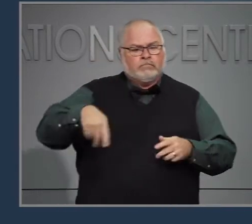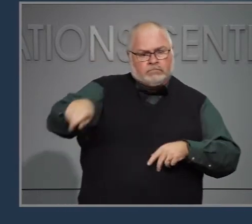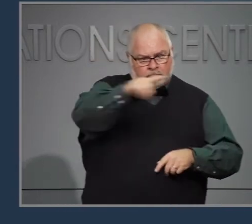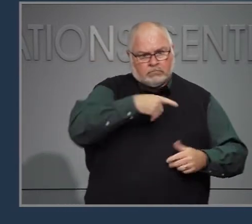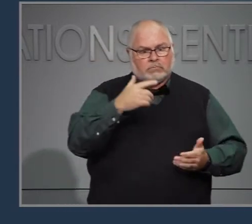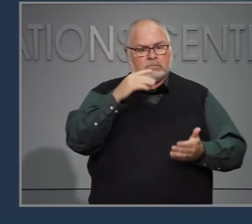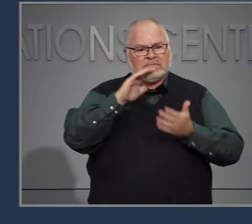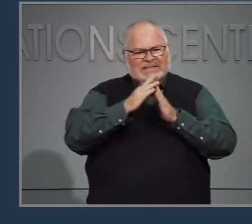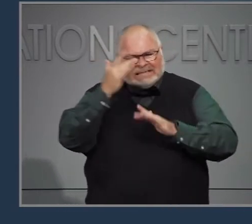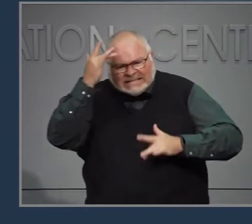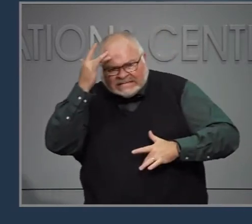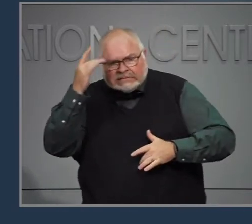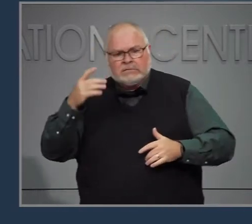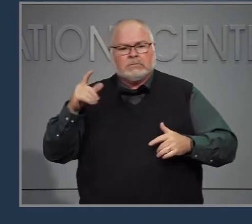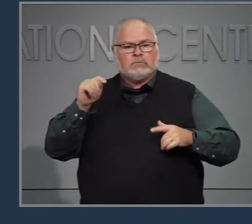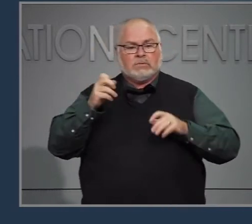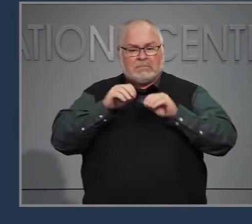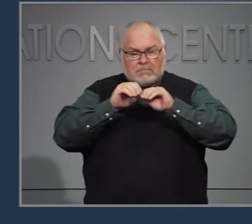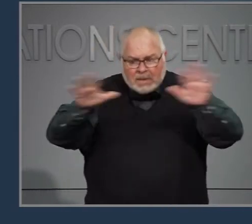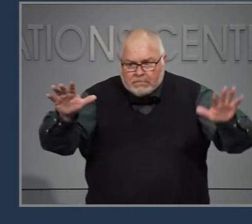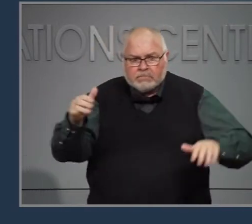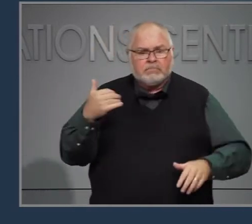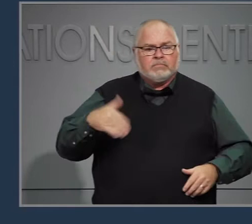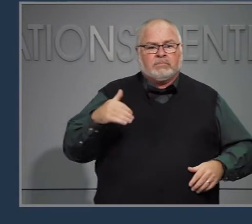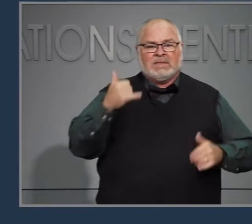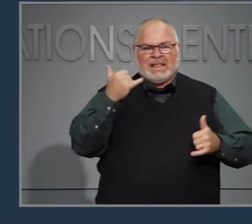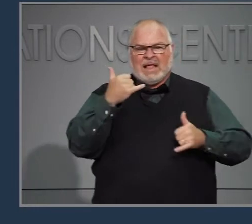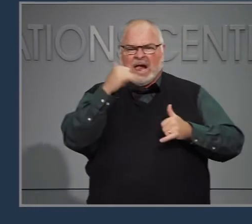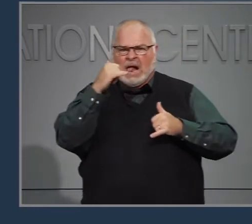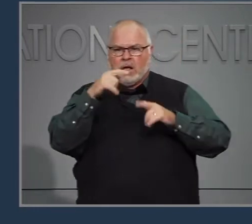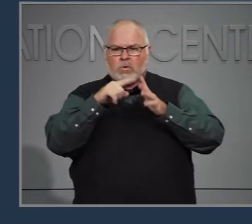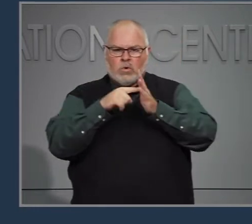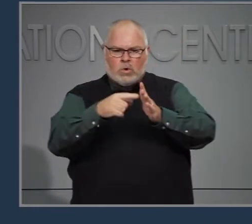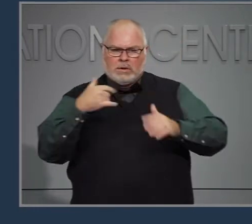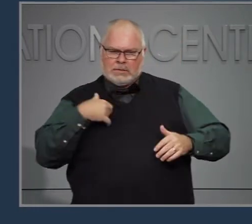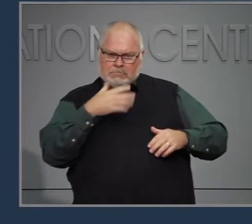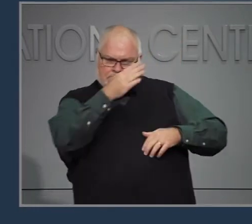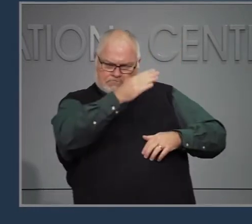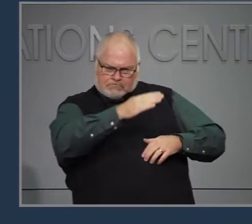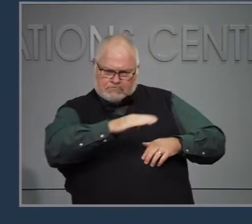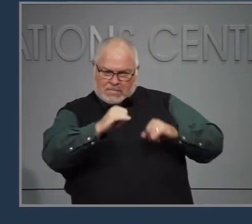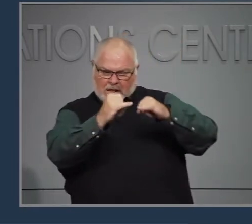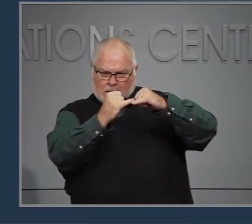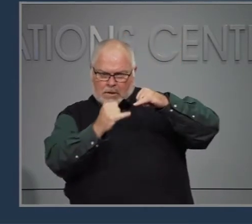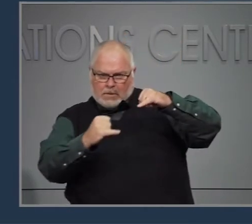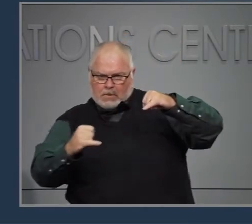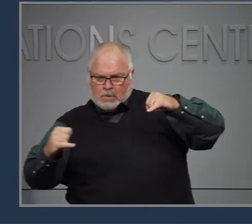WHEN THERE IS AN OUTBREAK, THE YELLOW LINE SHOWS THAT DOWNWARD TREND AND THAT IS A GOOD THING.